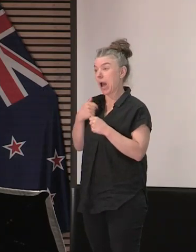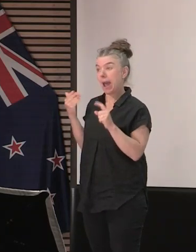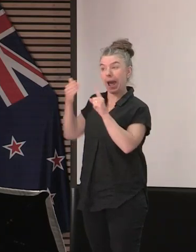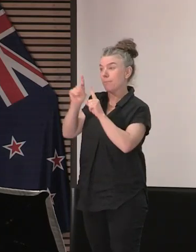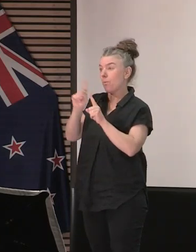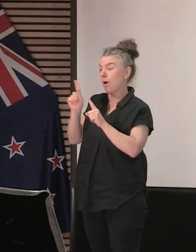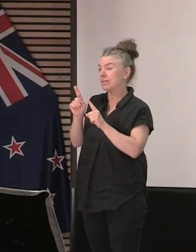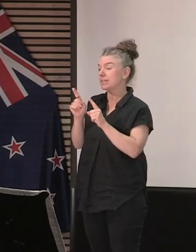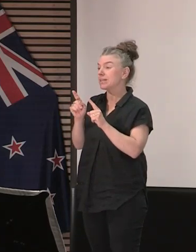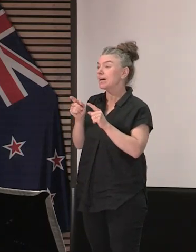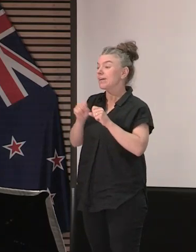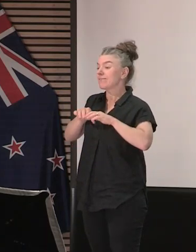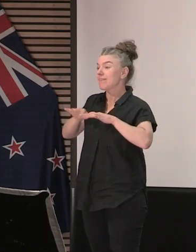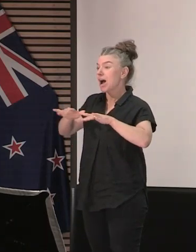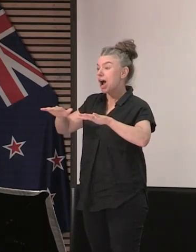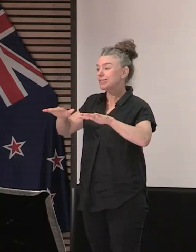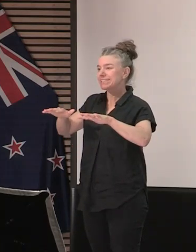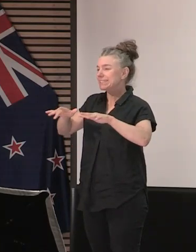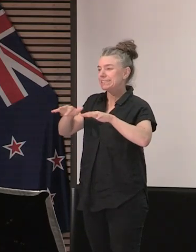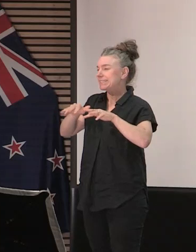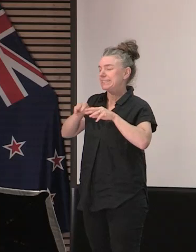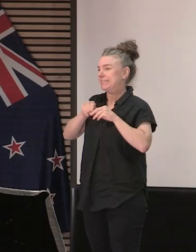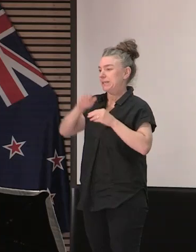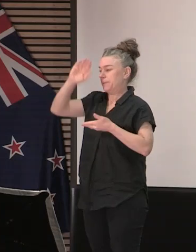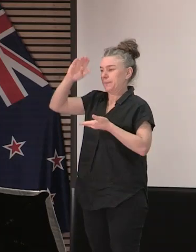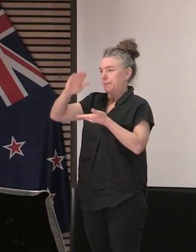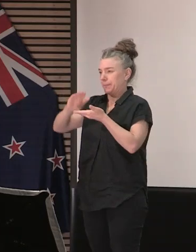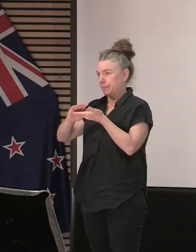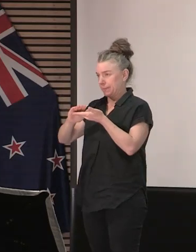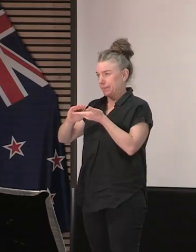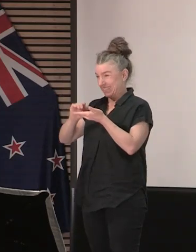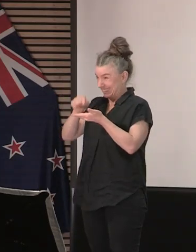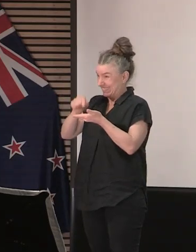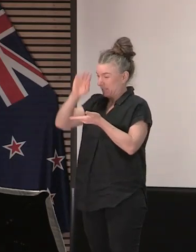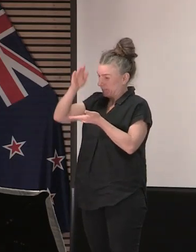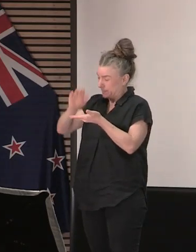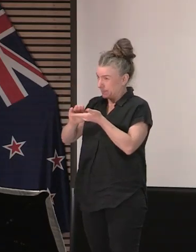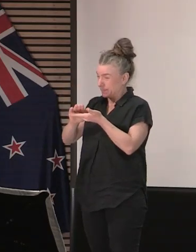We can do that bykeeping it out of the country, but also by rapidly stampingout any outbreaks